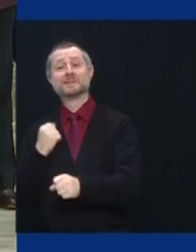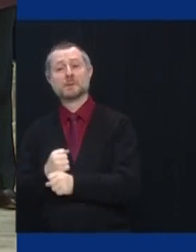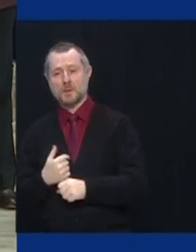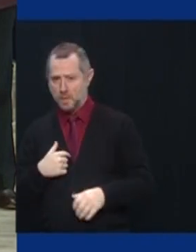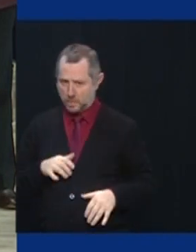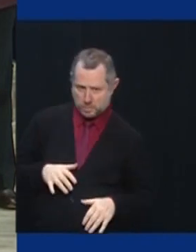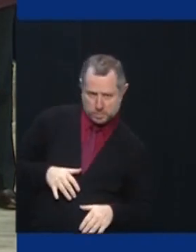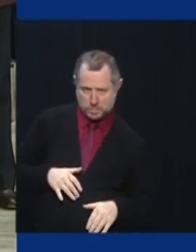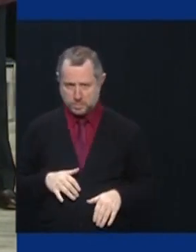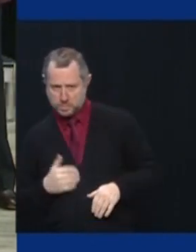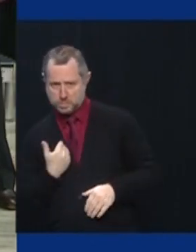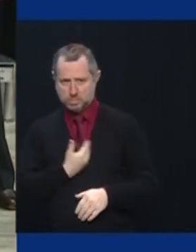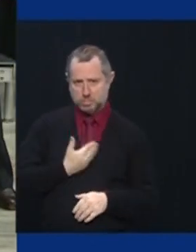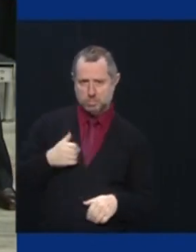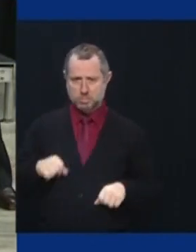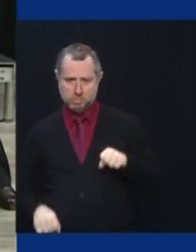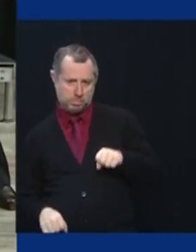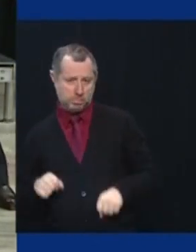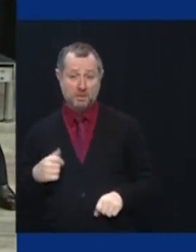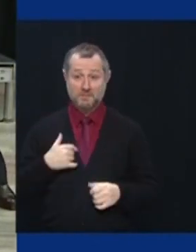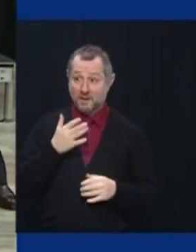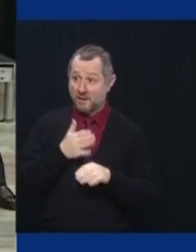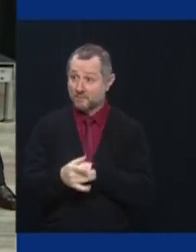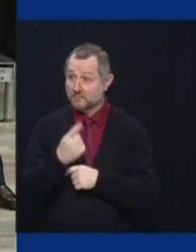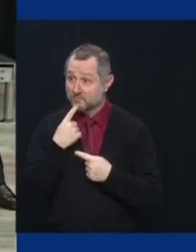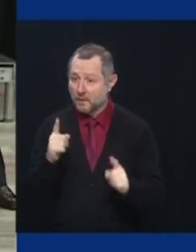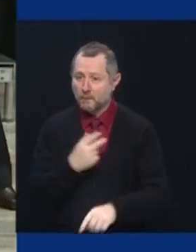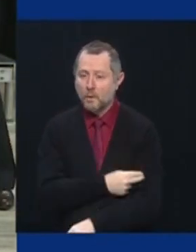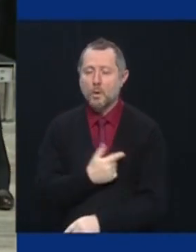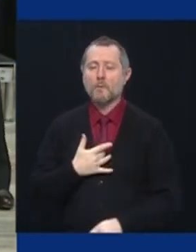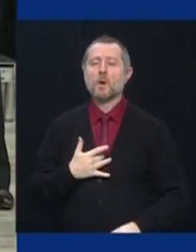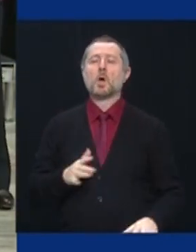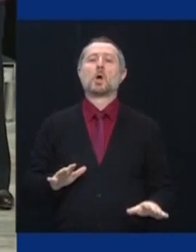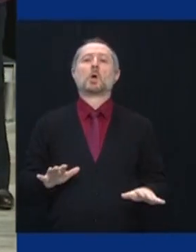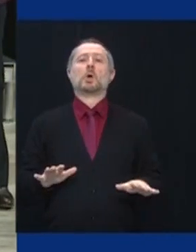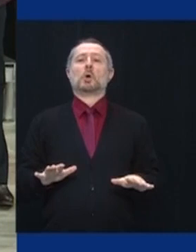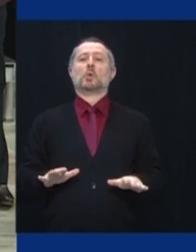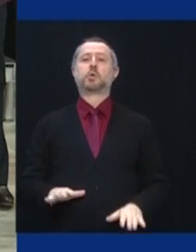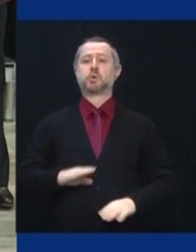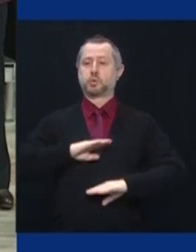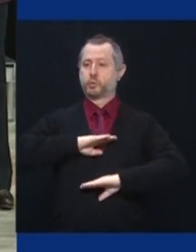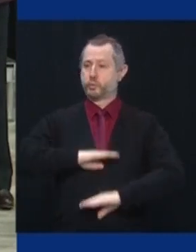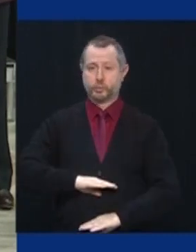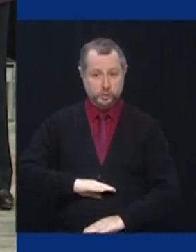YOU, IT'S SAFE. AFTER A YEAR OF CONSTANT